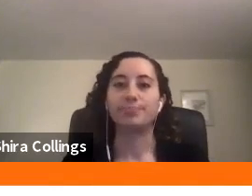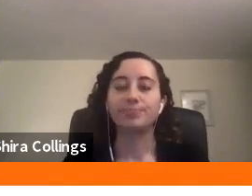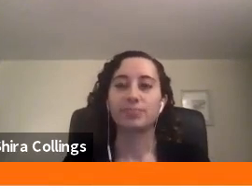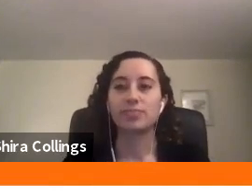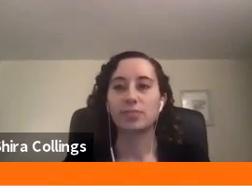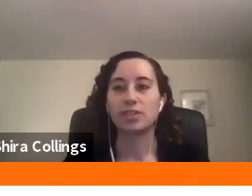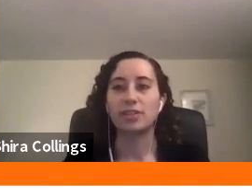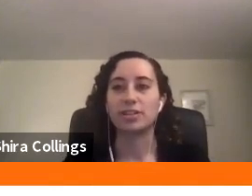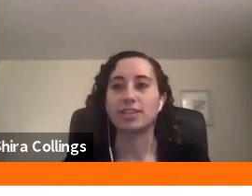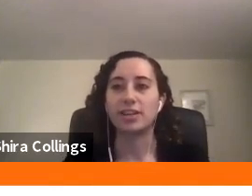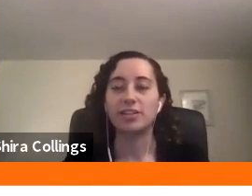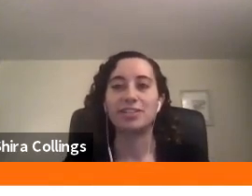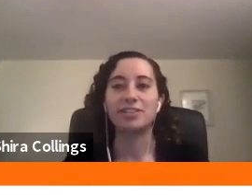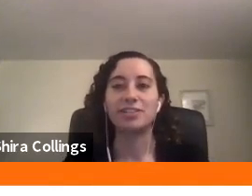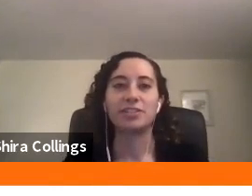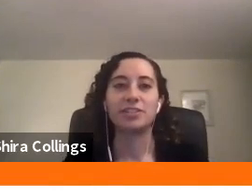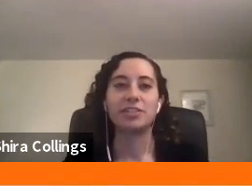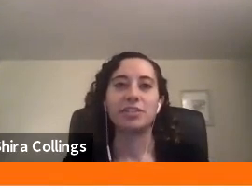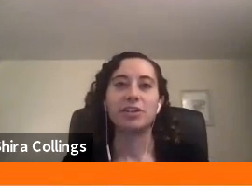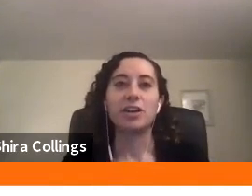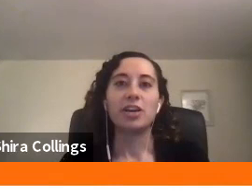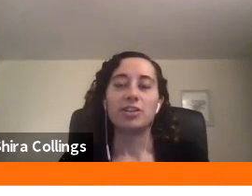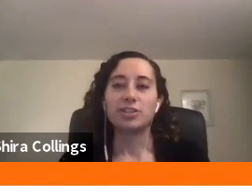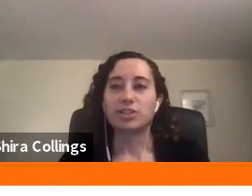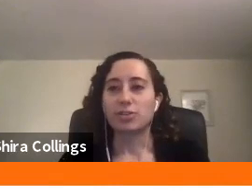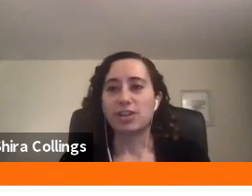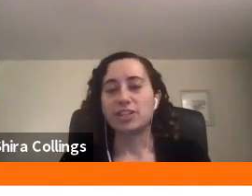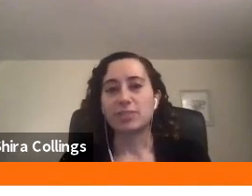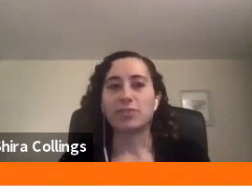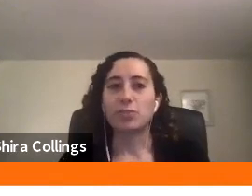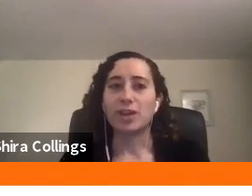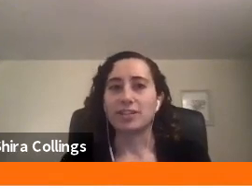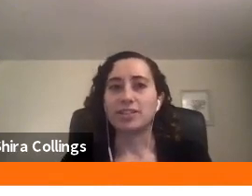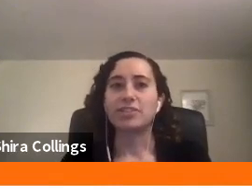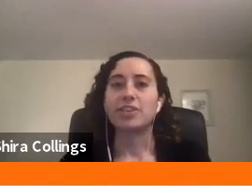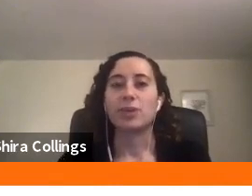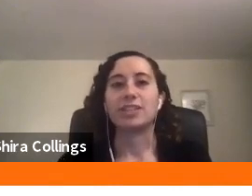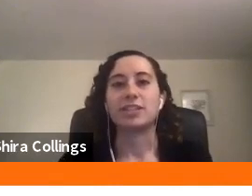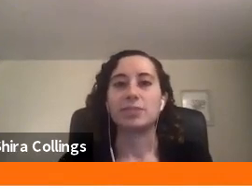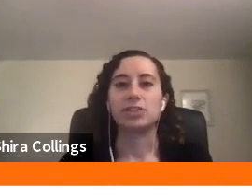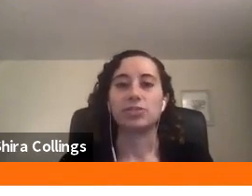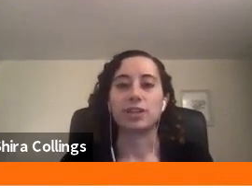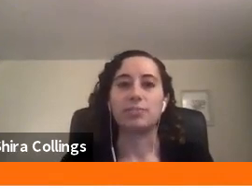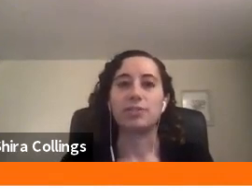want to acknowledge that the intention is to neutralize that word not to include it as